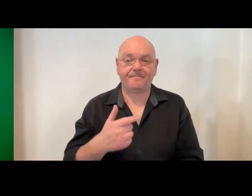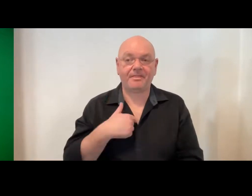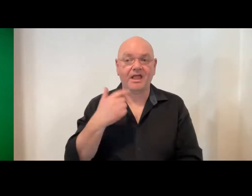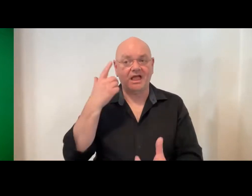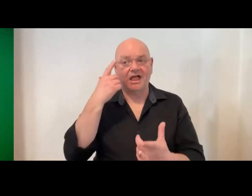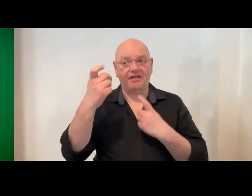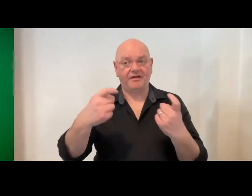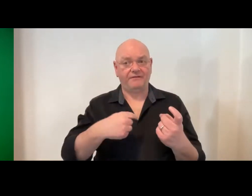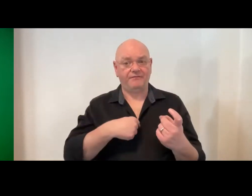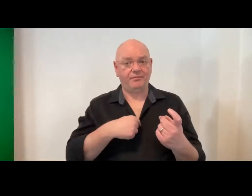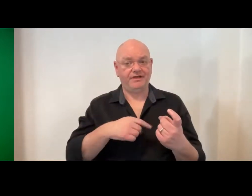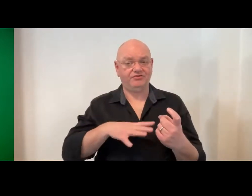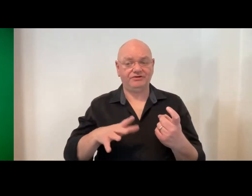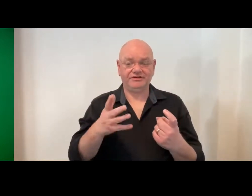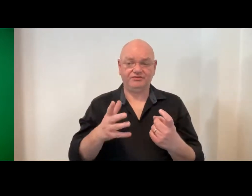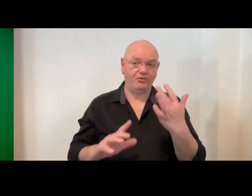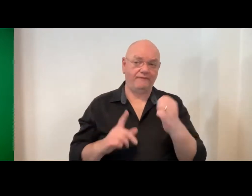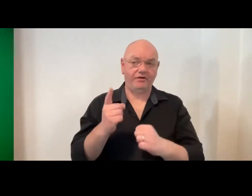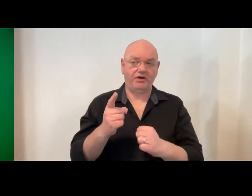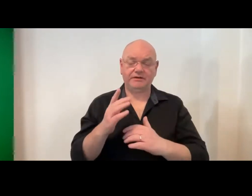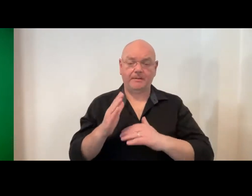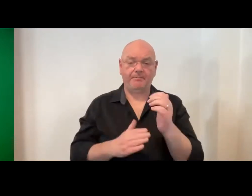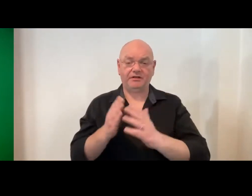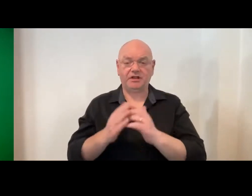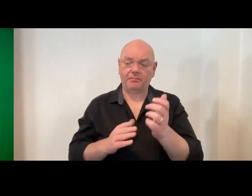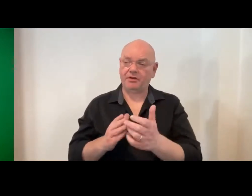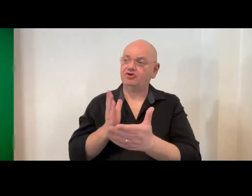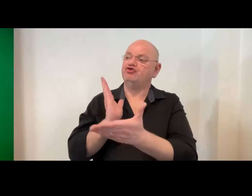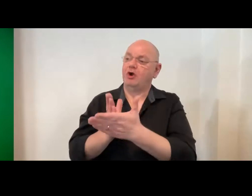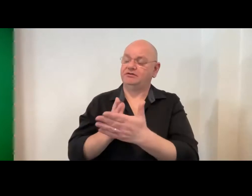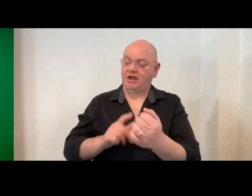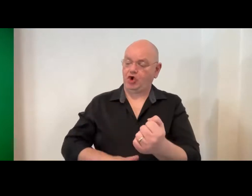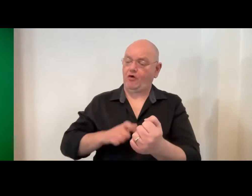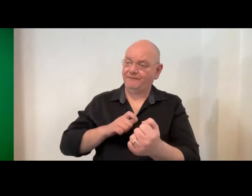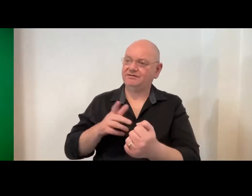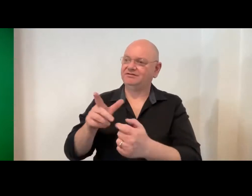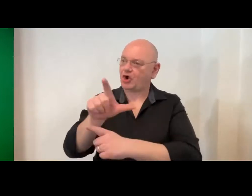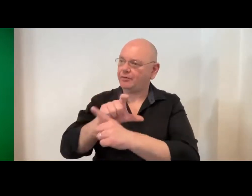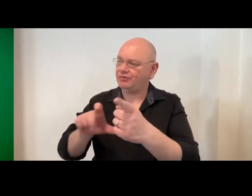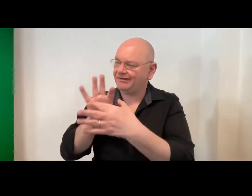that conceptualising projects is narrow and repetitive. My question to the panel members is, is this actually